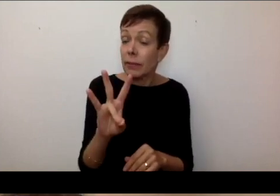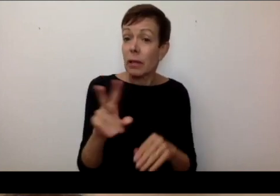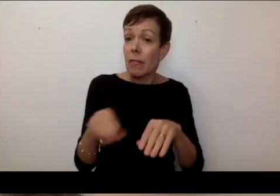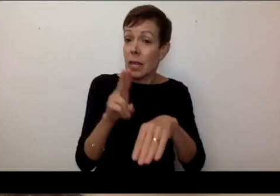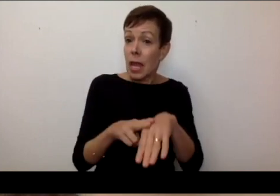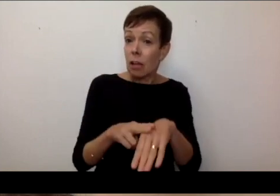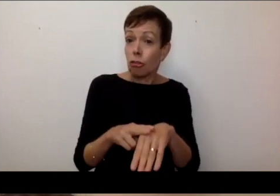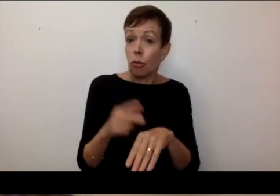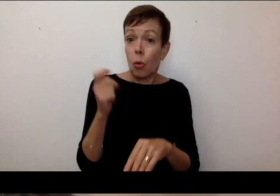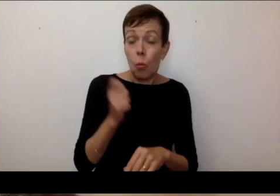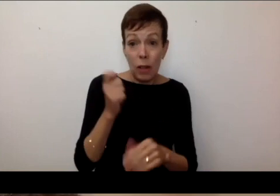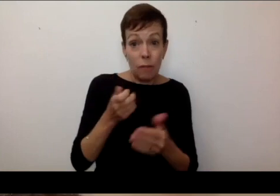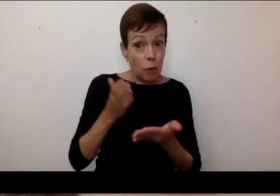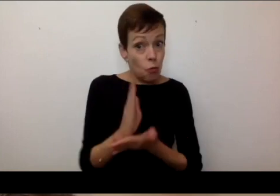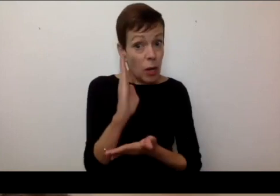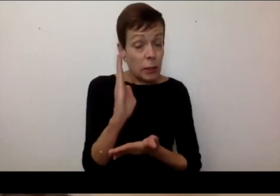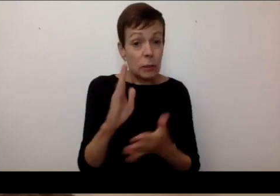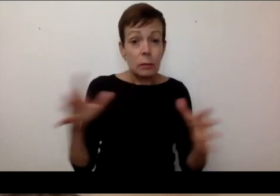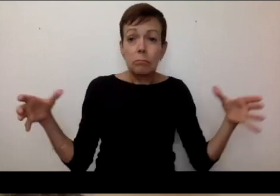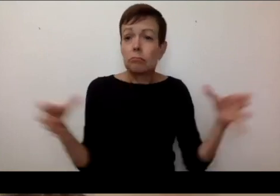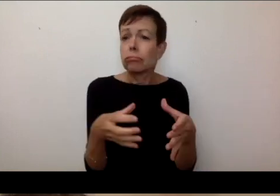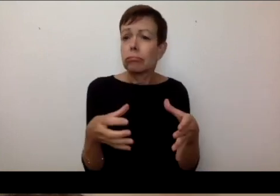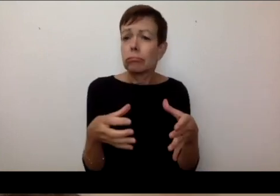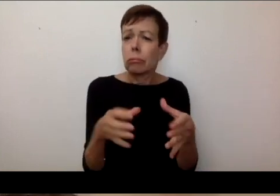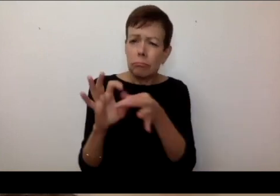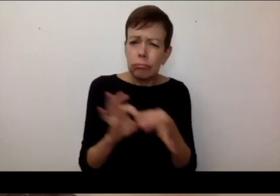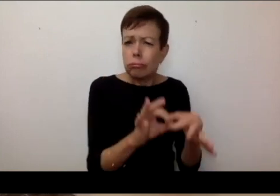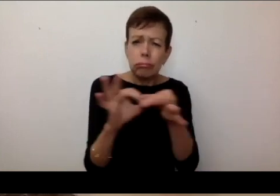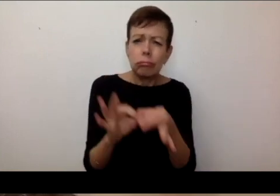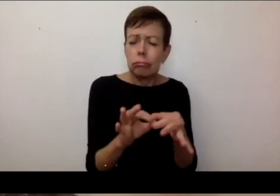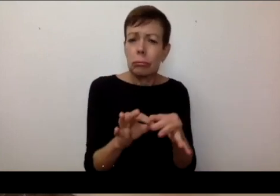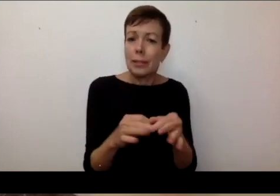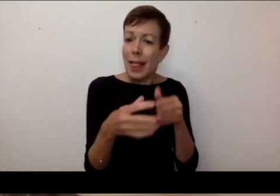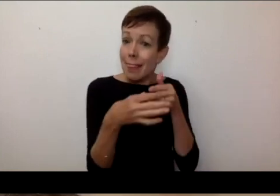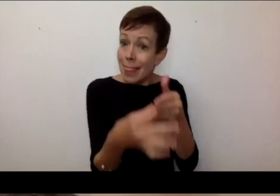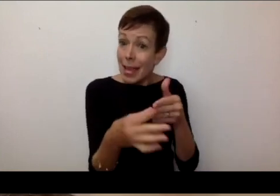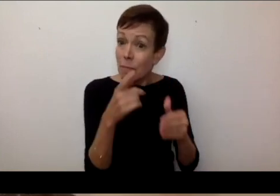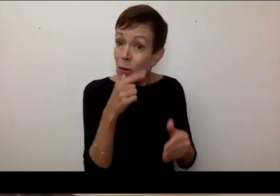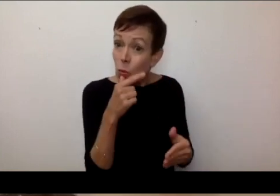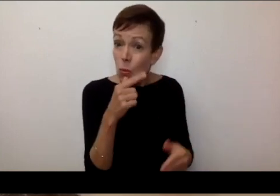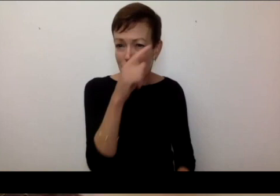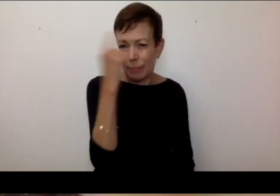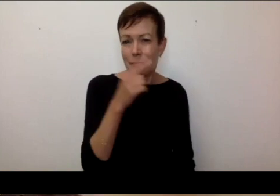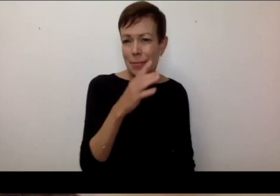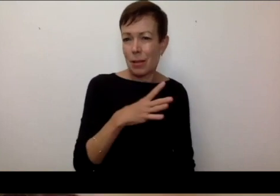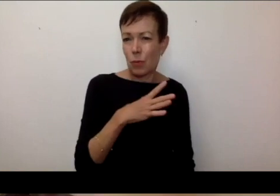a coalition of thousands of welfare recipients led by black women across the country with an active presence in newark